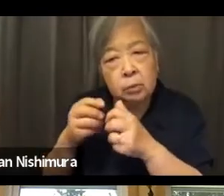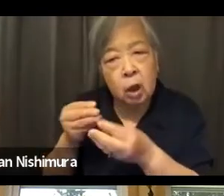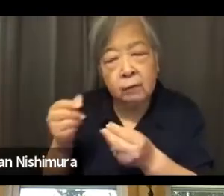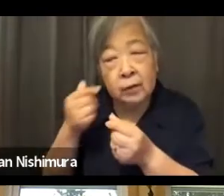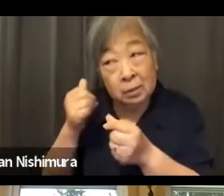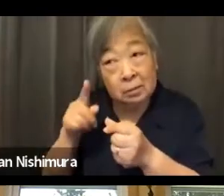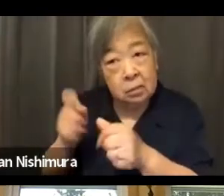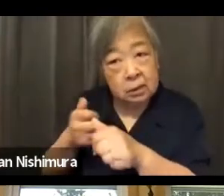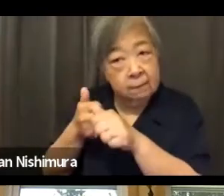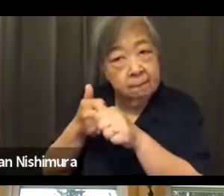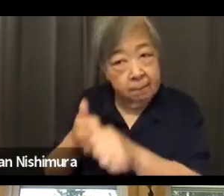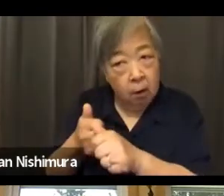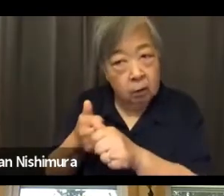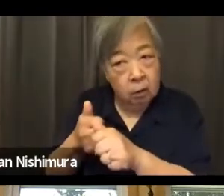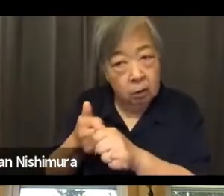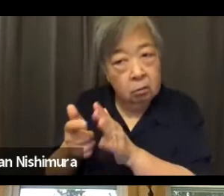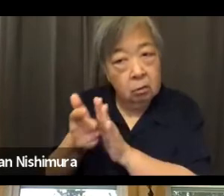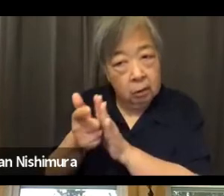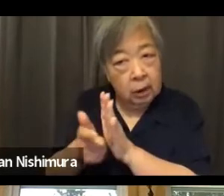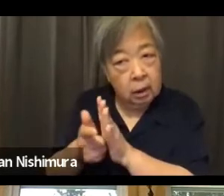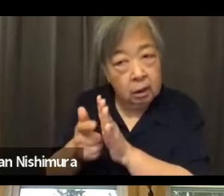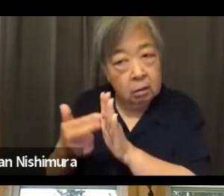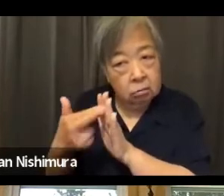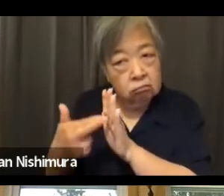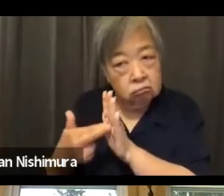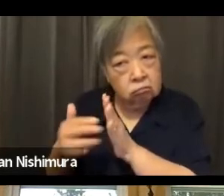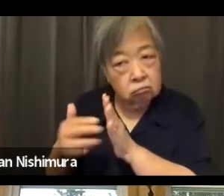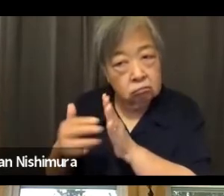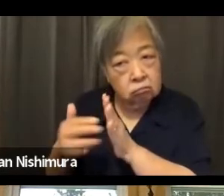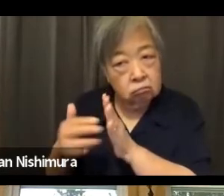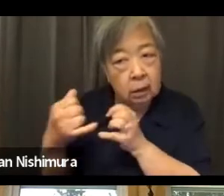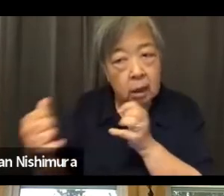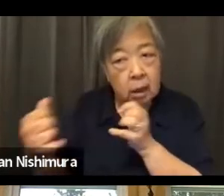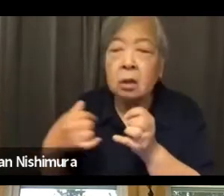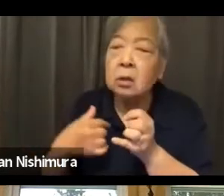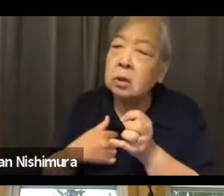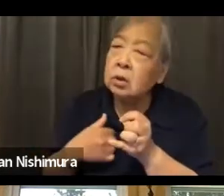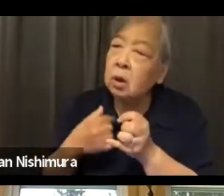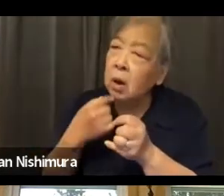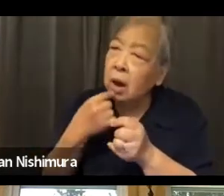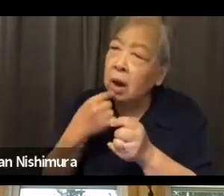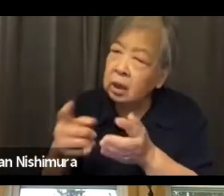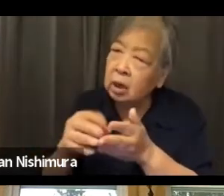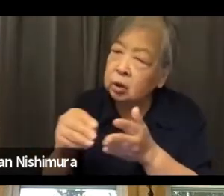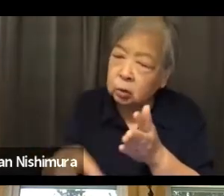guidelines, and so it's I always encourage students to have ideally three choices so